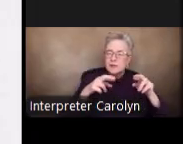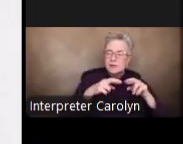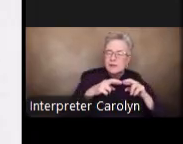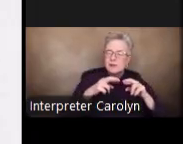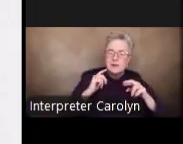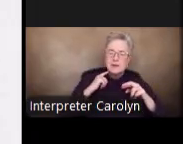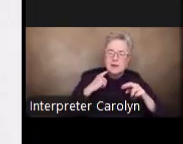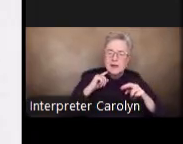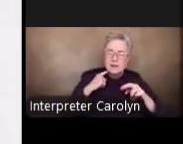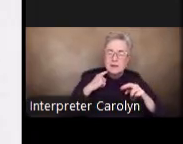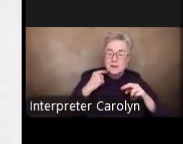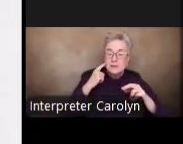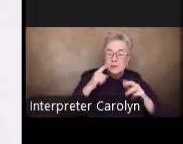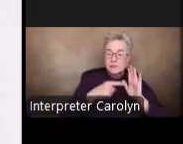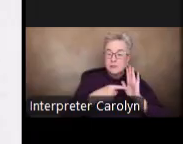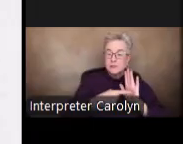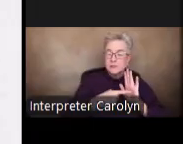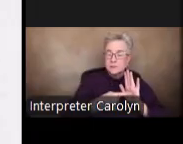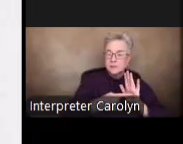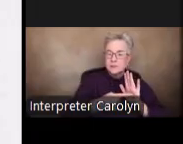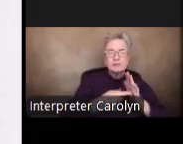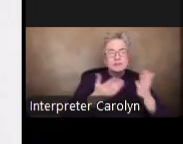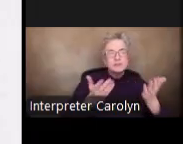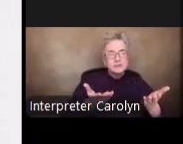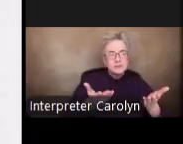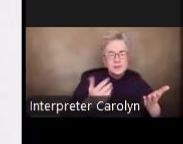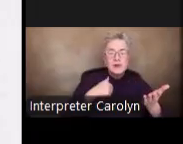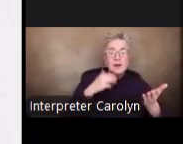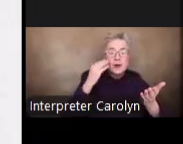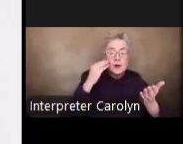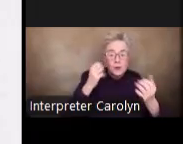so kind of like, and I know a lot of people in North Dakota